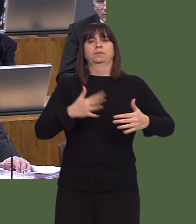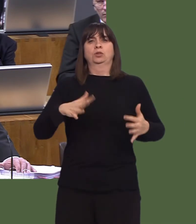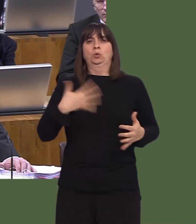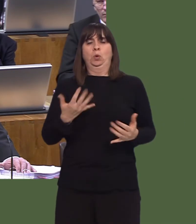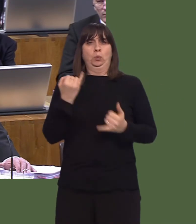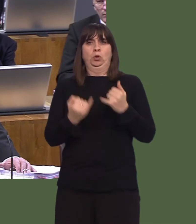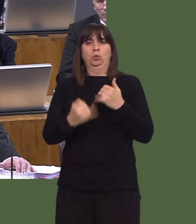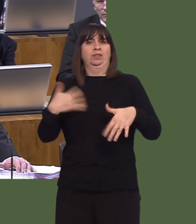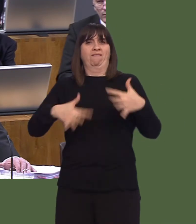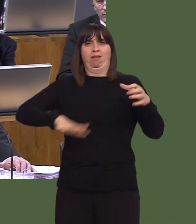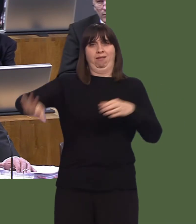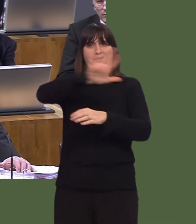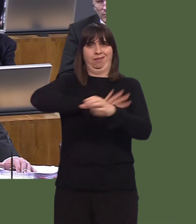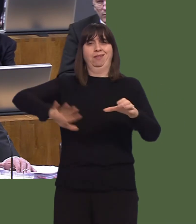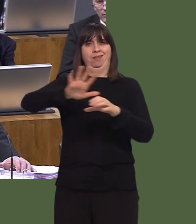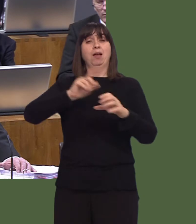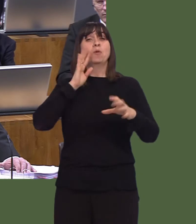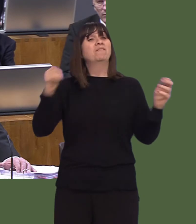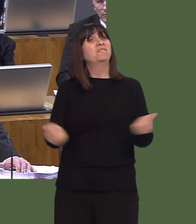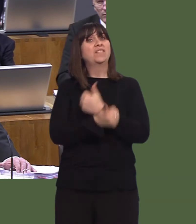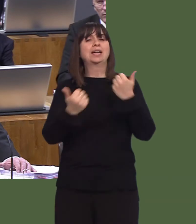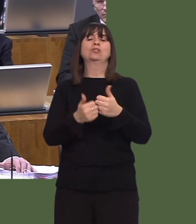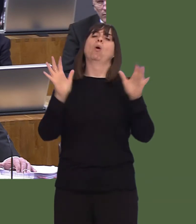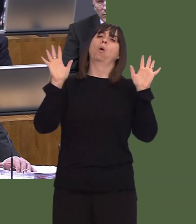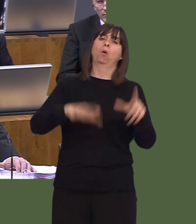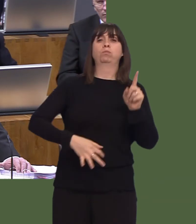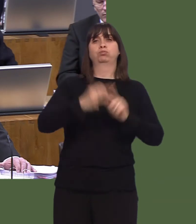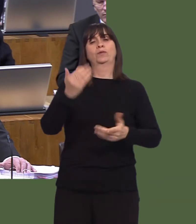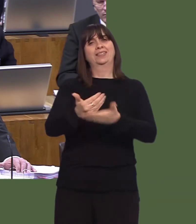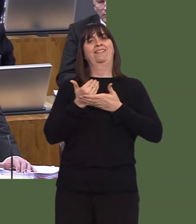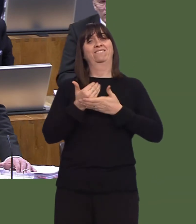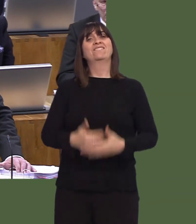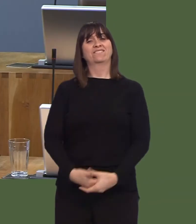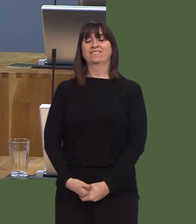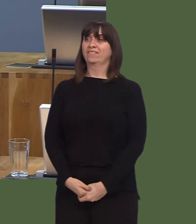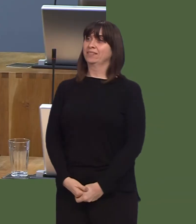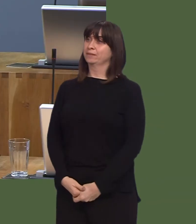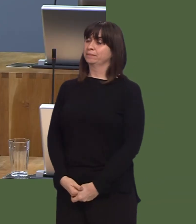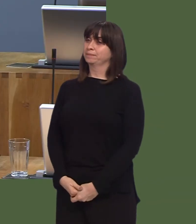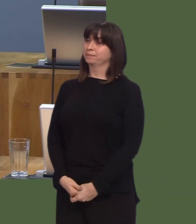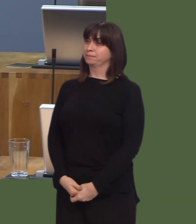But, of course, when work is completed, it will ensure that safety is enhanced. Lynne Neagle AM: 8.